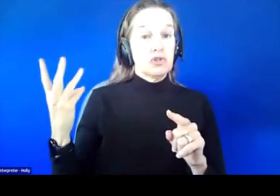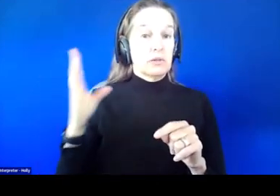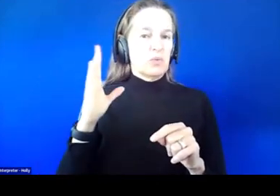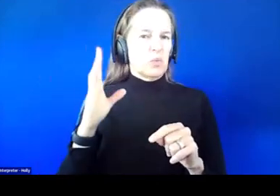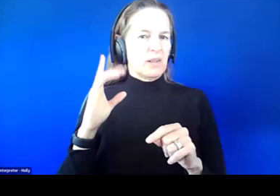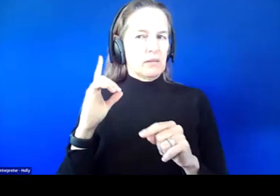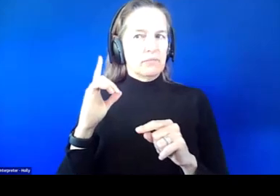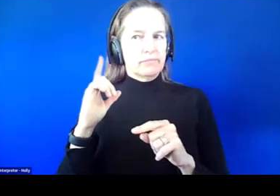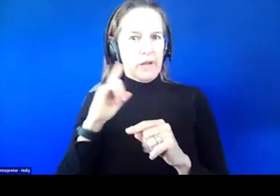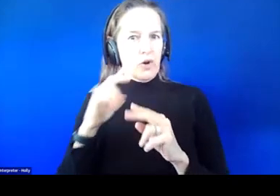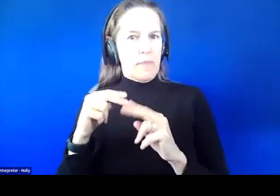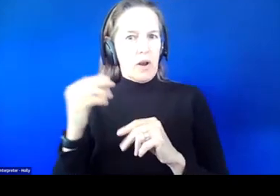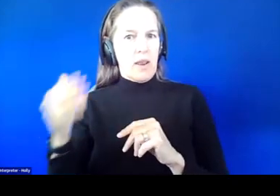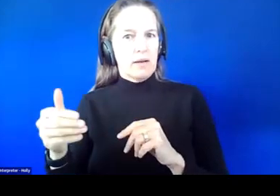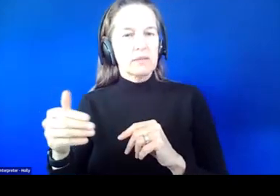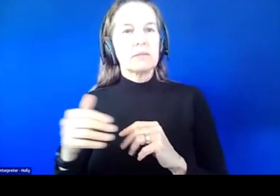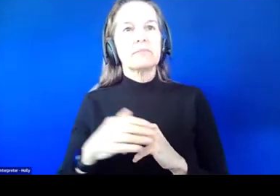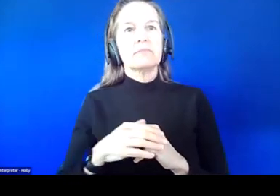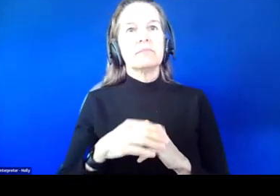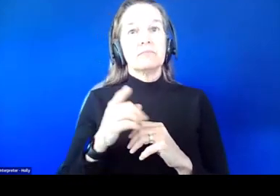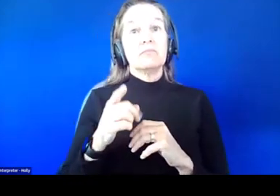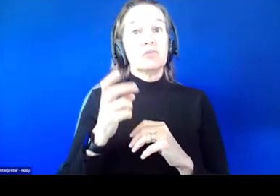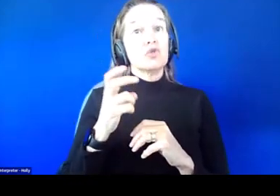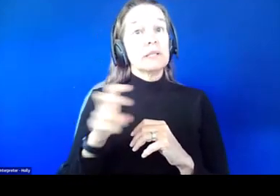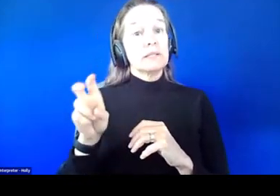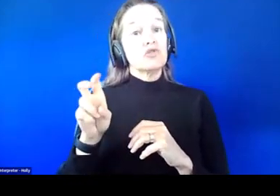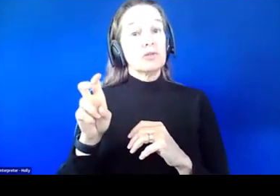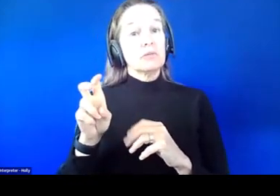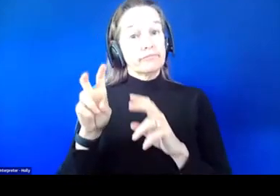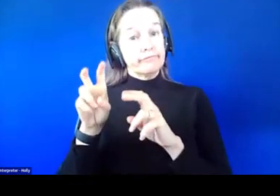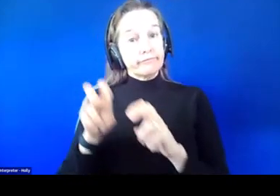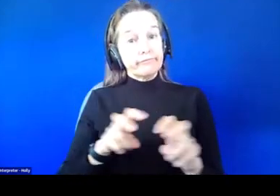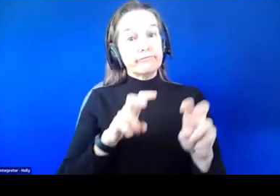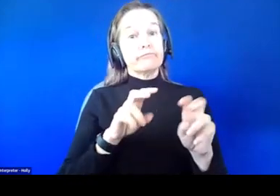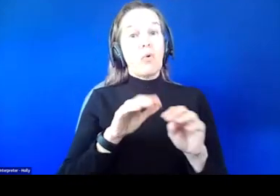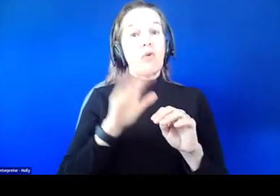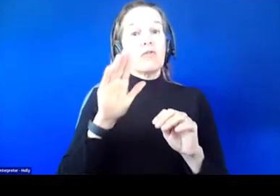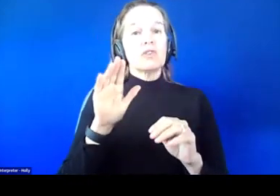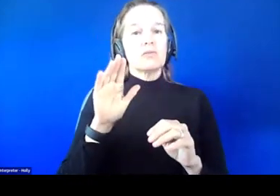transitioned over 1,600 people in 2023, and that